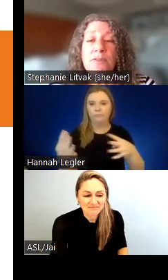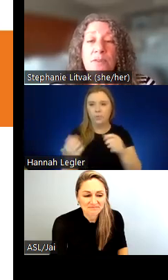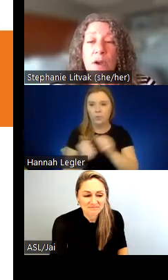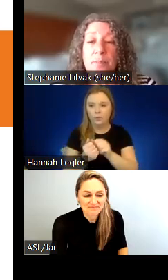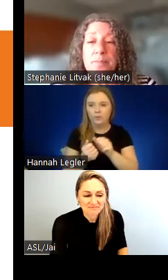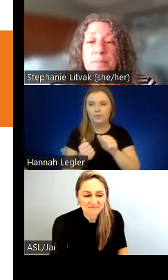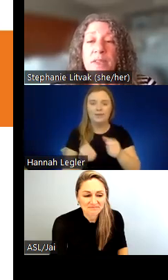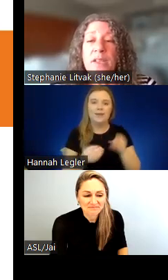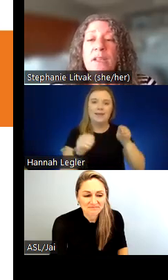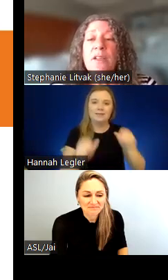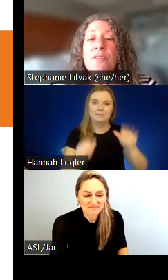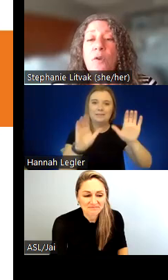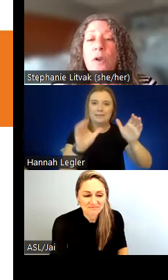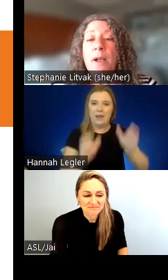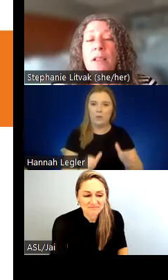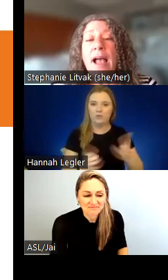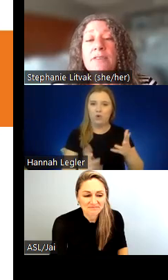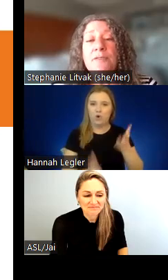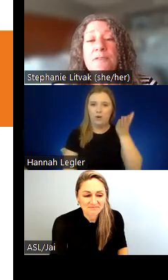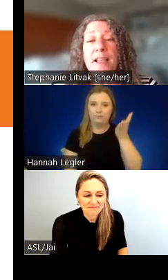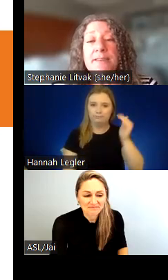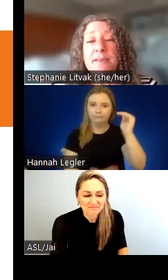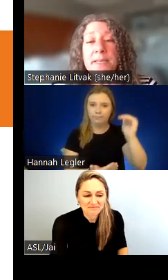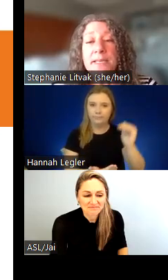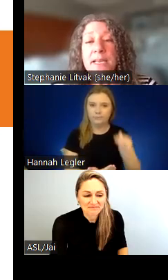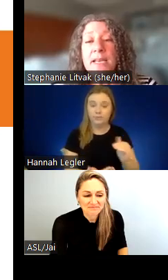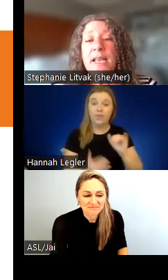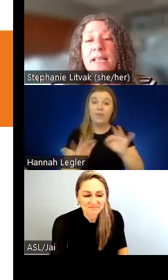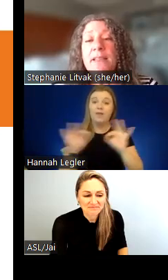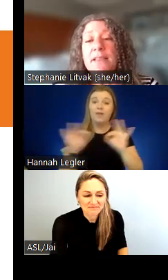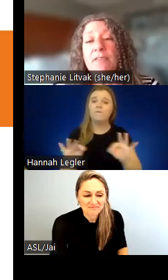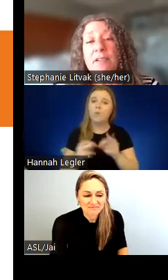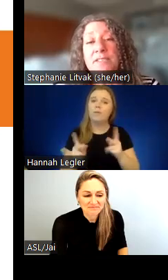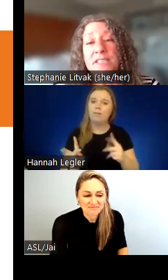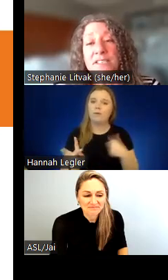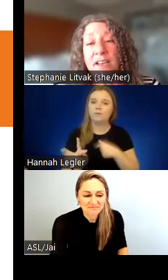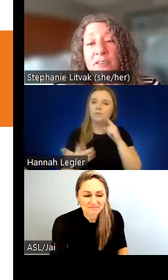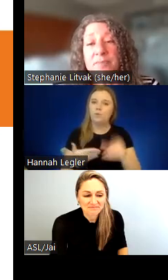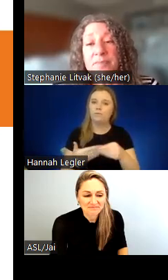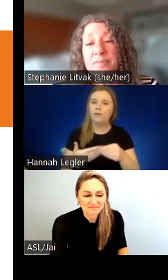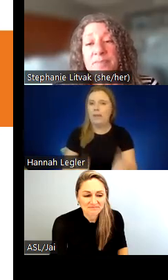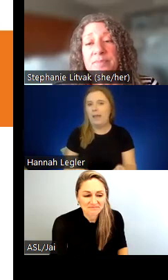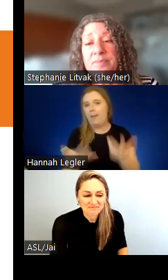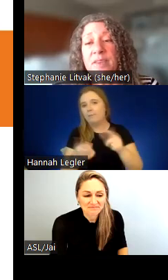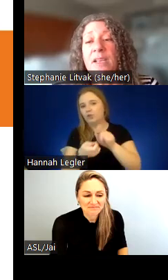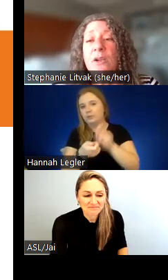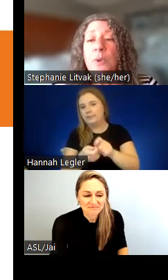form. The form allows for flexibility in the level of detail.